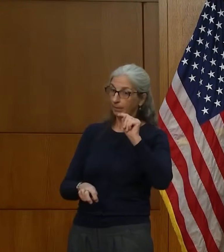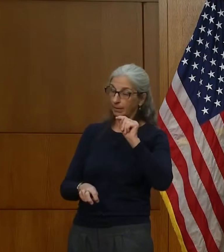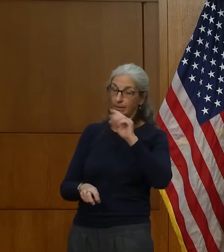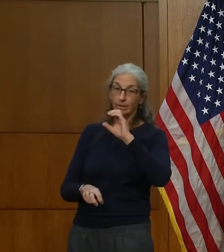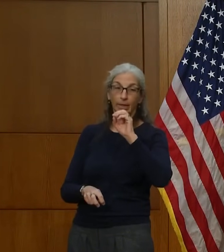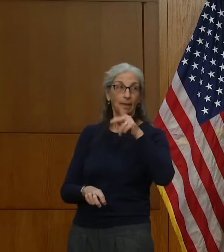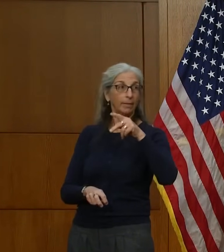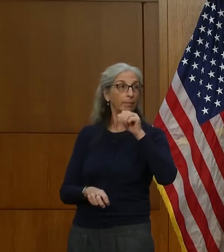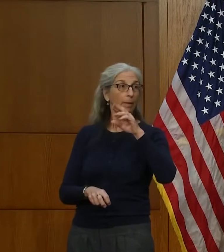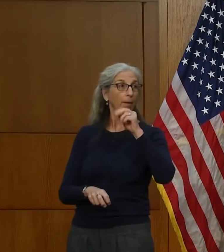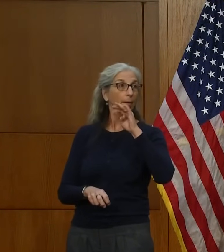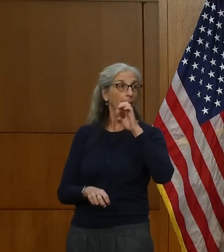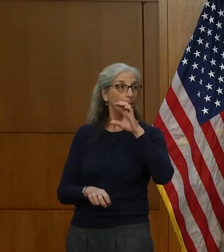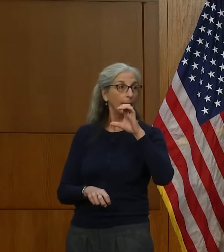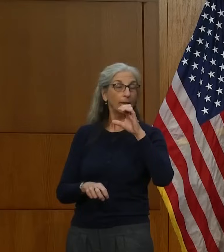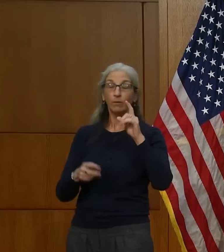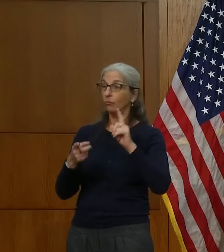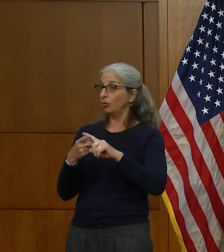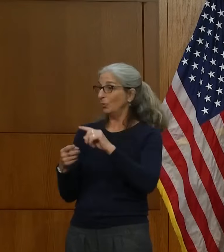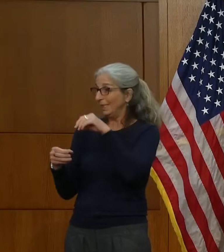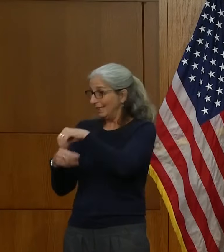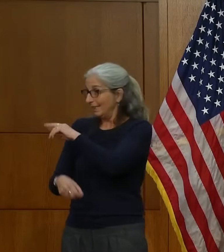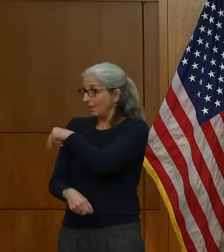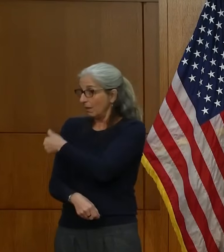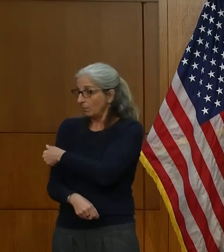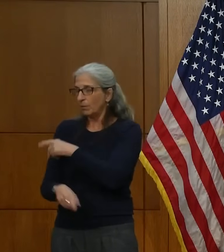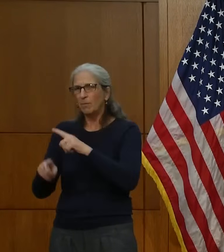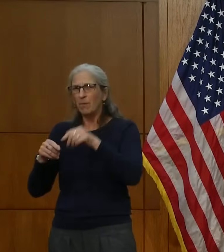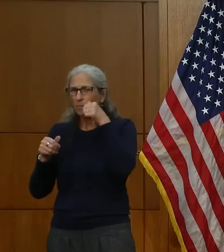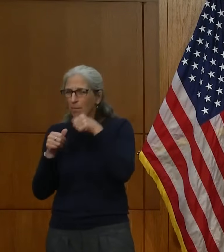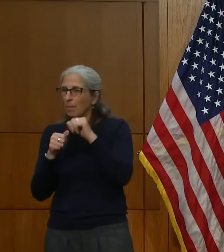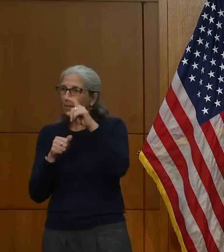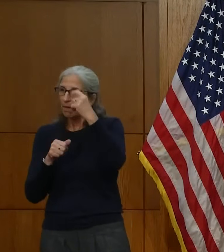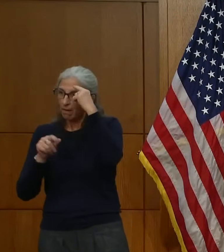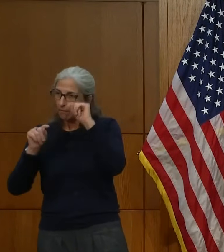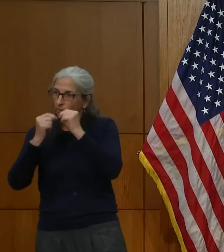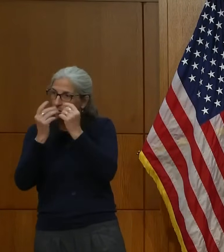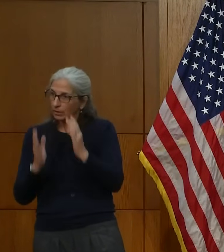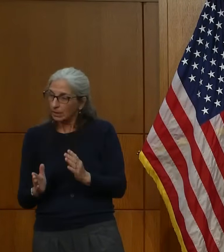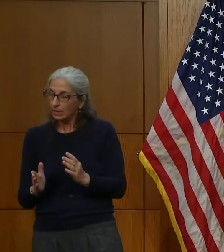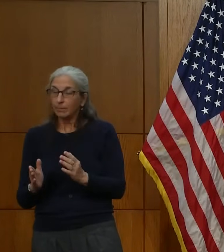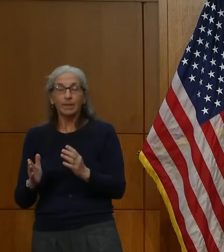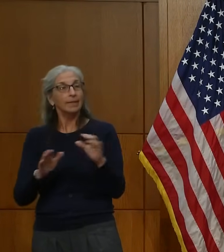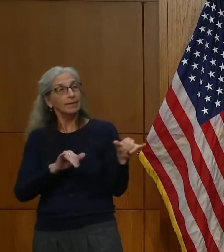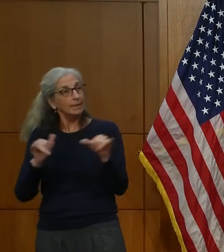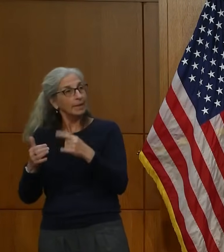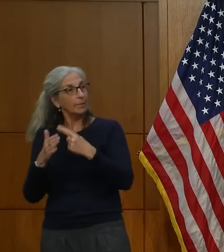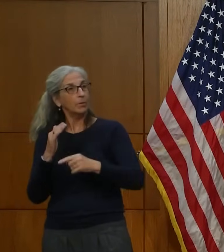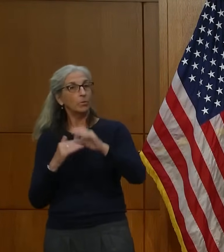HEALTHCARE PERSONNEL TO THE INPATIENT SETTING. BUT AGAIN REMEMBER EXACTLY WHAT THE GOVERNOR SAID. IT WAS EXACTLY